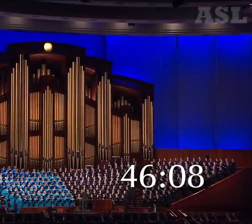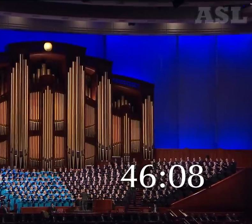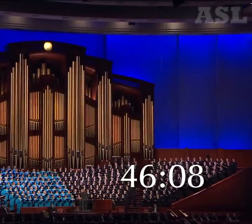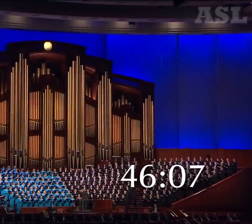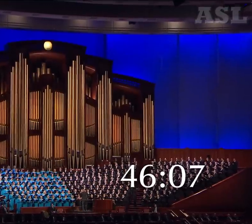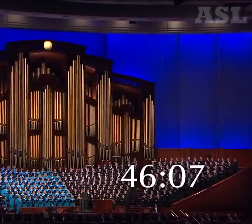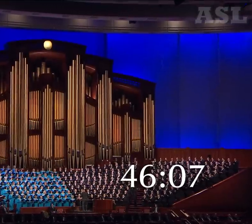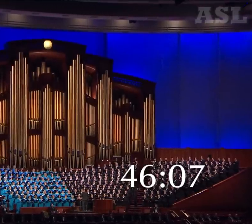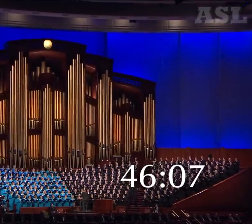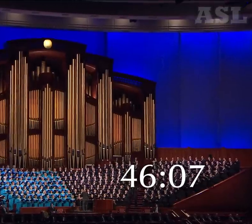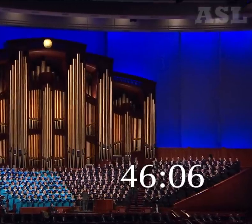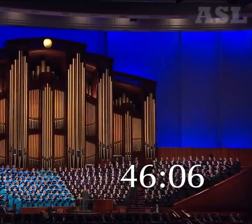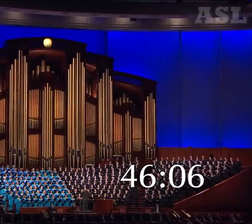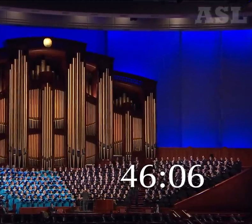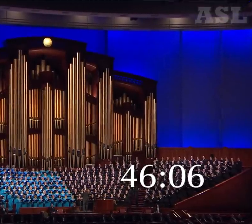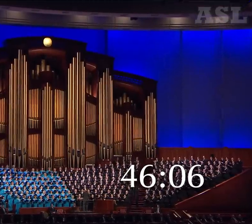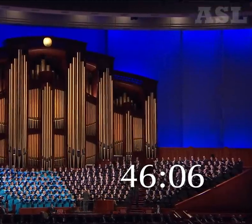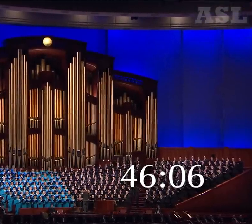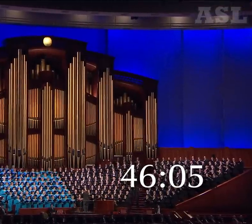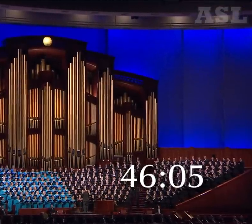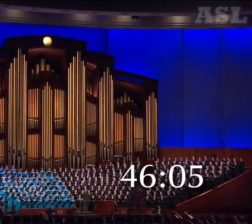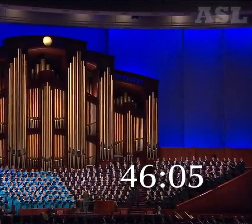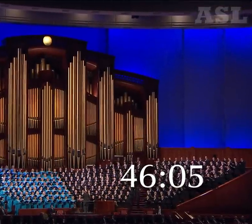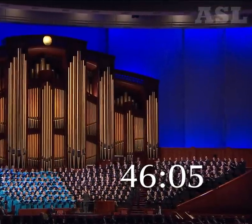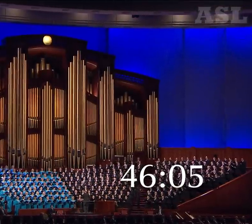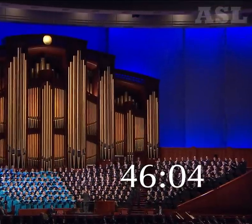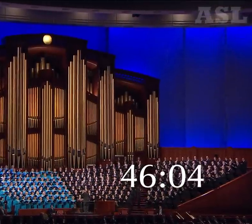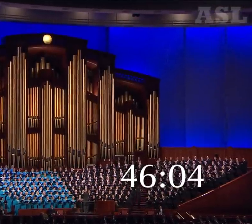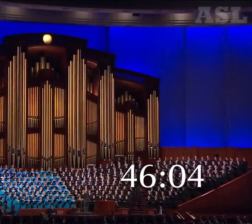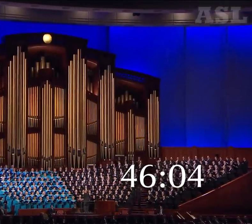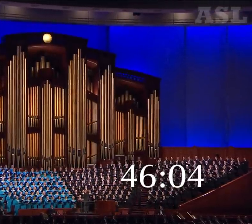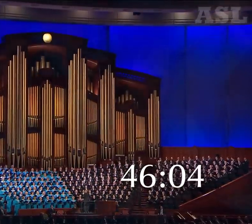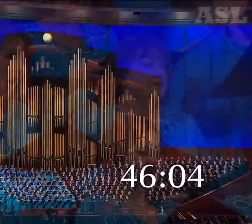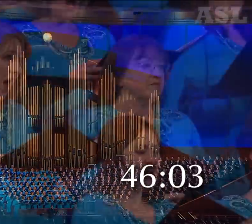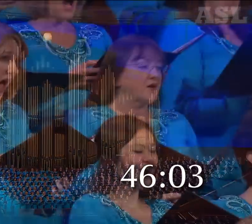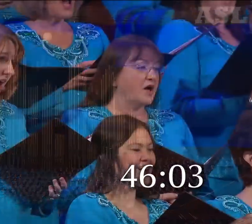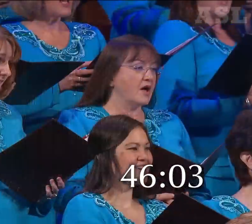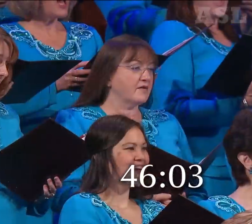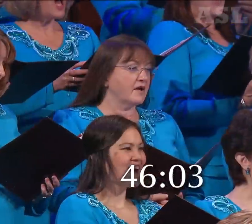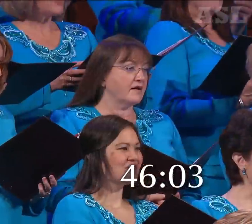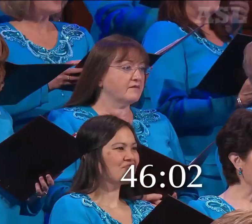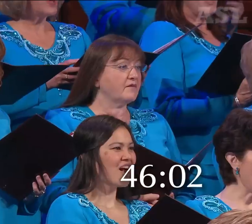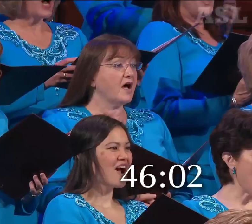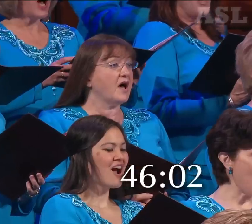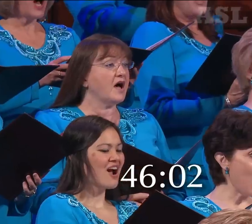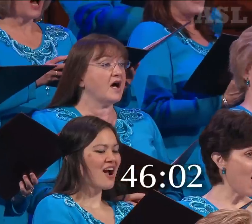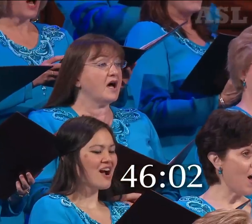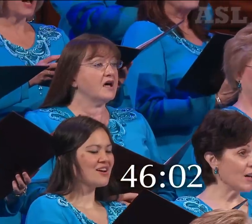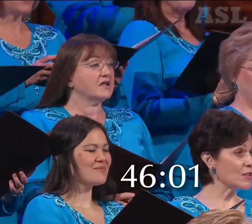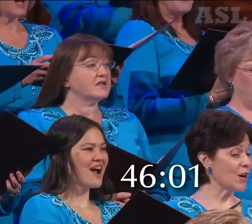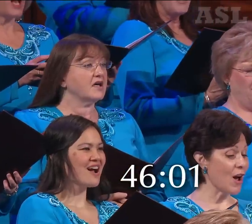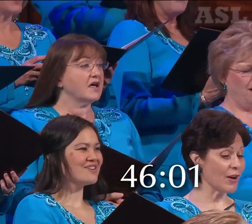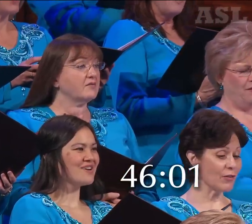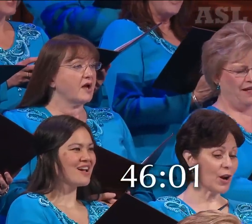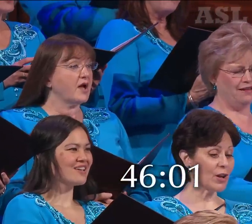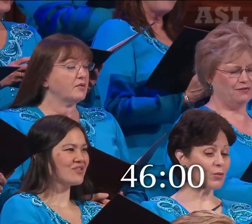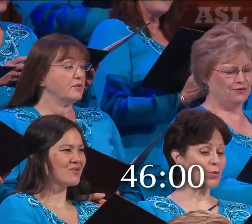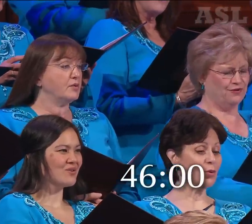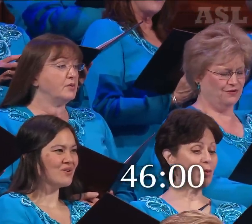CLOSED CAPTION CHANNEL OF THE CHURCH OF JESUS CHRIST OF LATTER-DAY SAINTS.